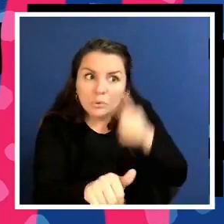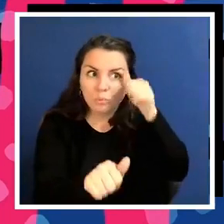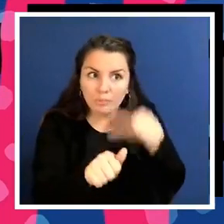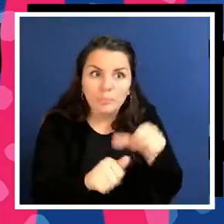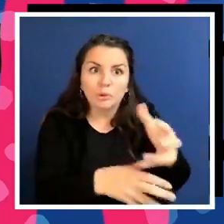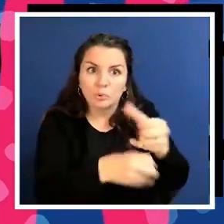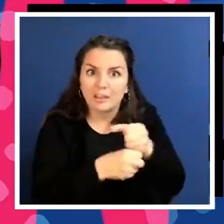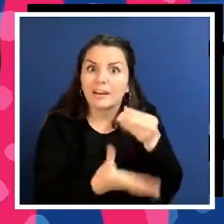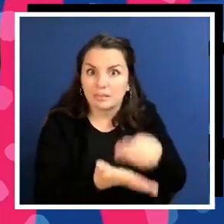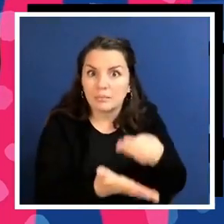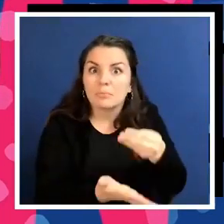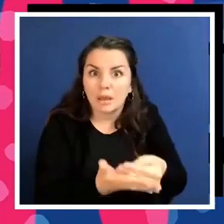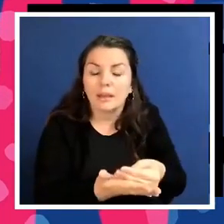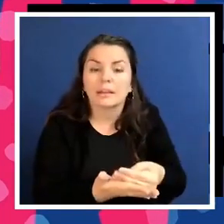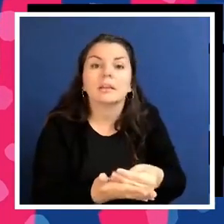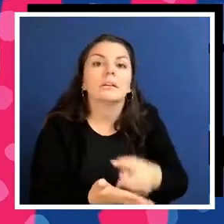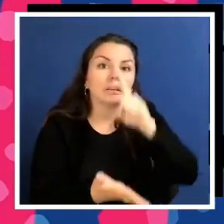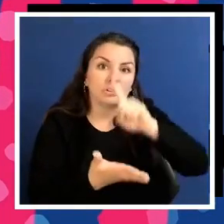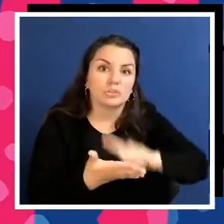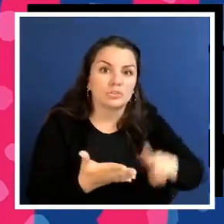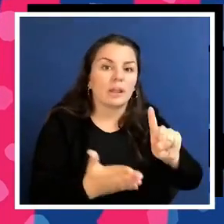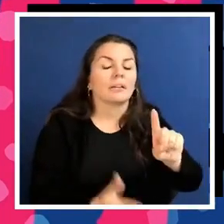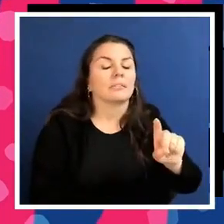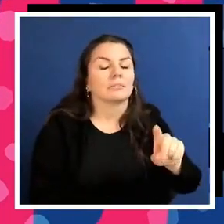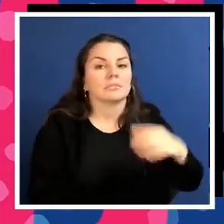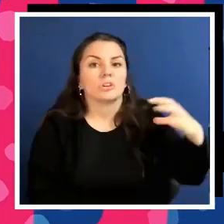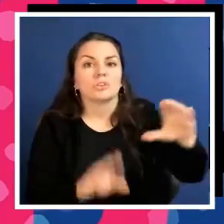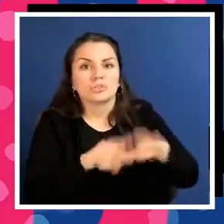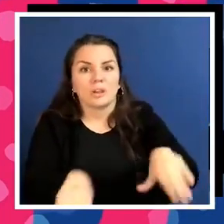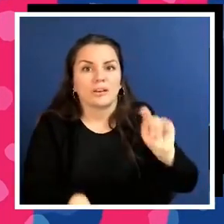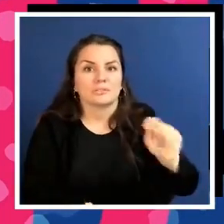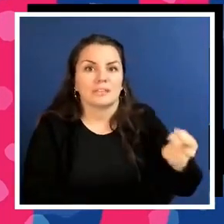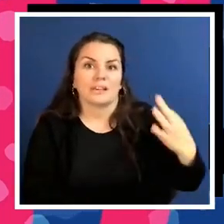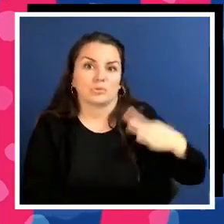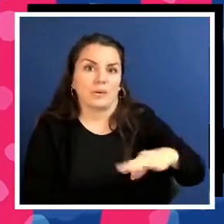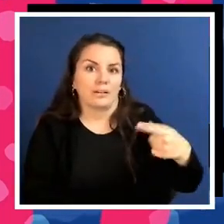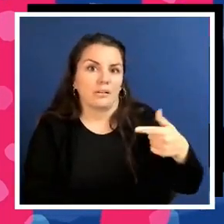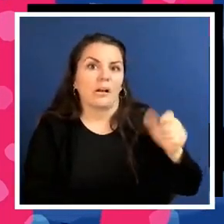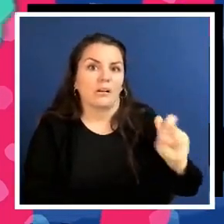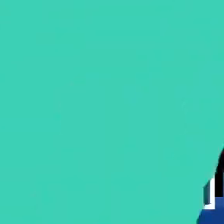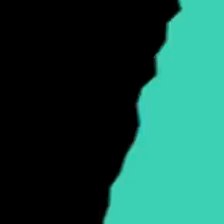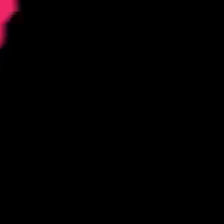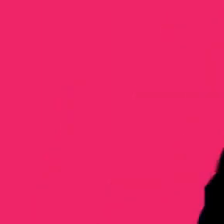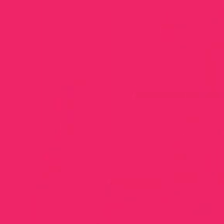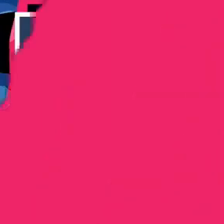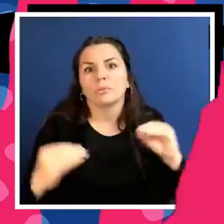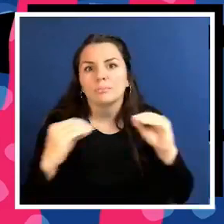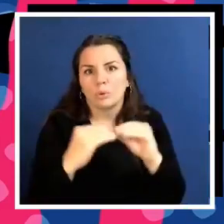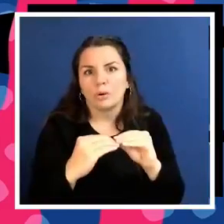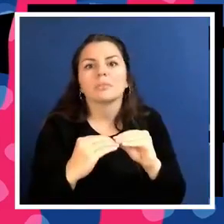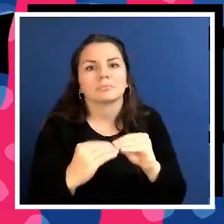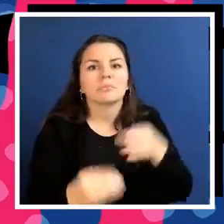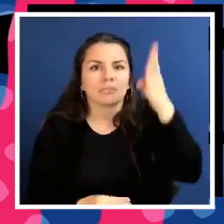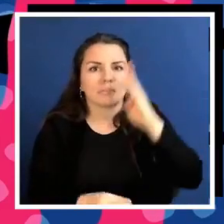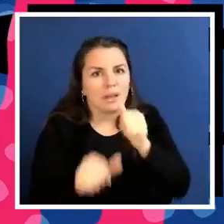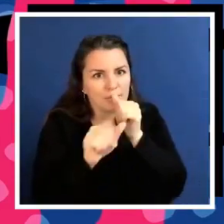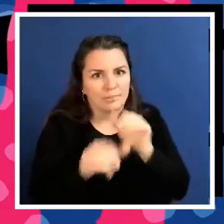MAKE SURE THEY ARE GETTING